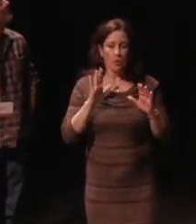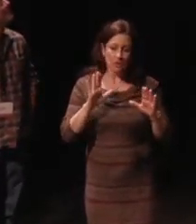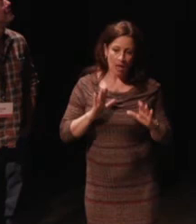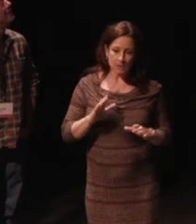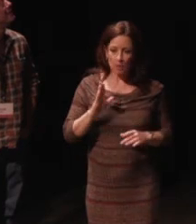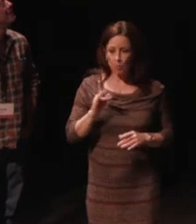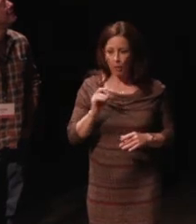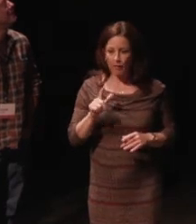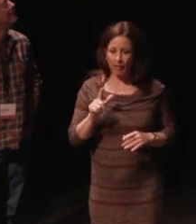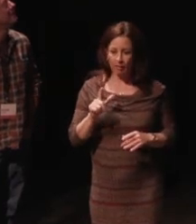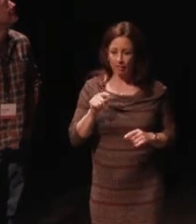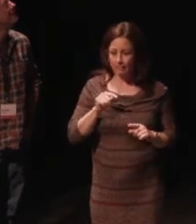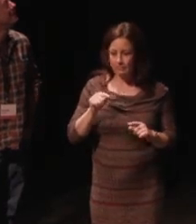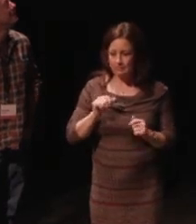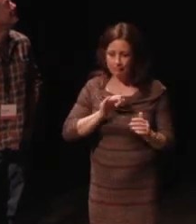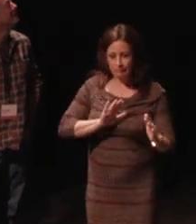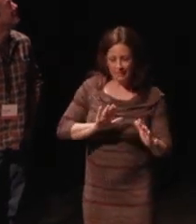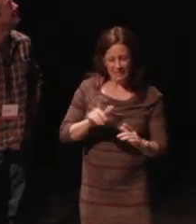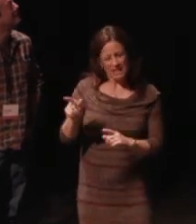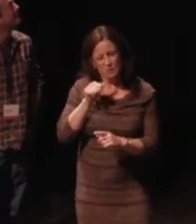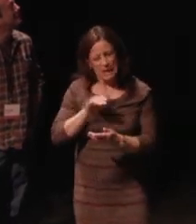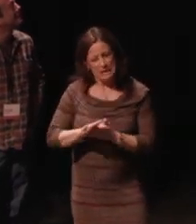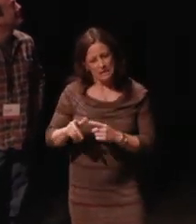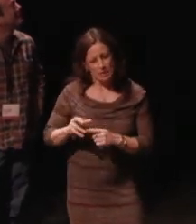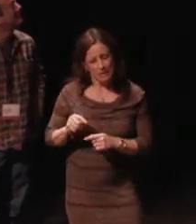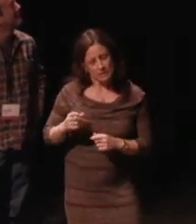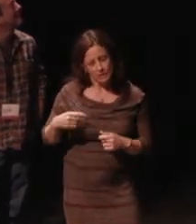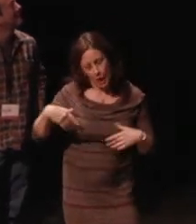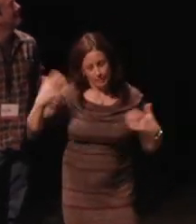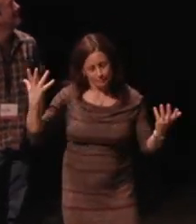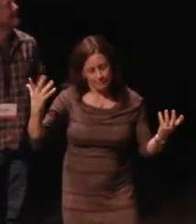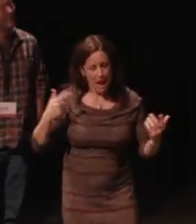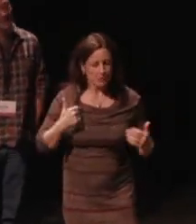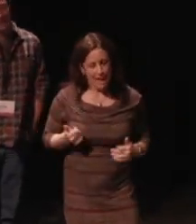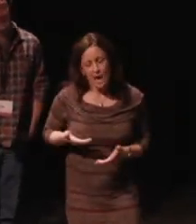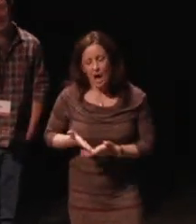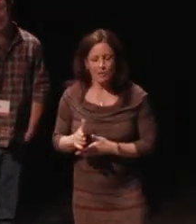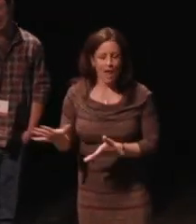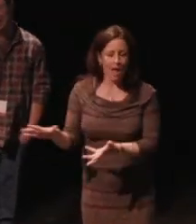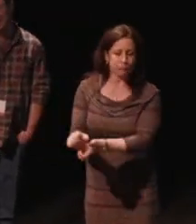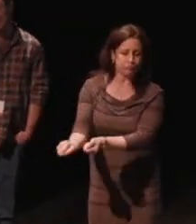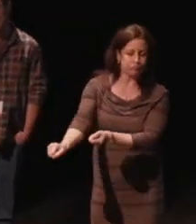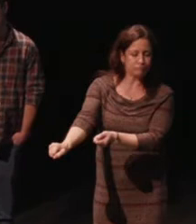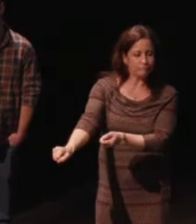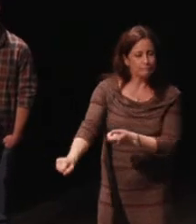try again. It's not being very nice about it, so as I was like, "No, you're done."